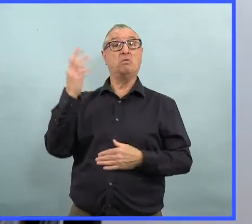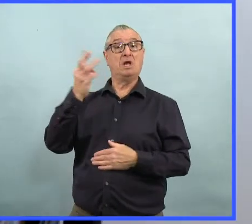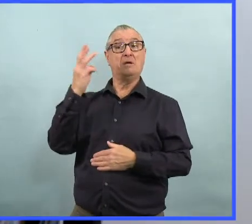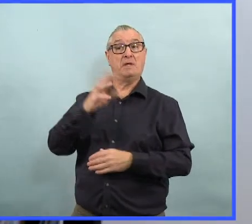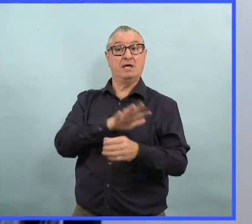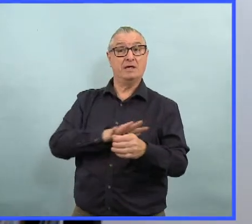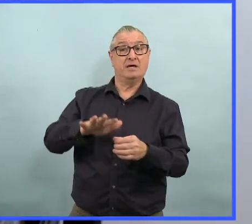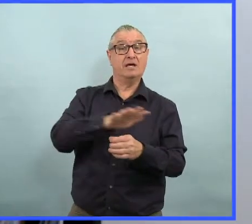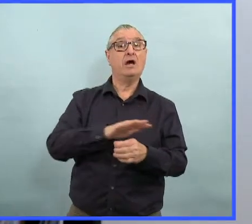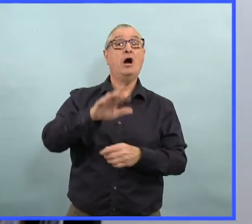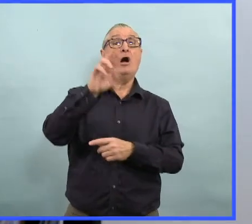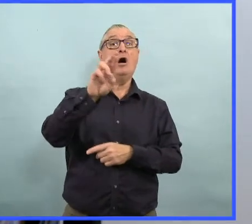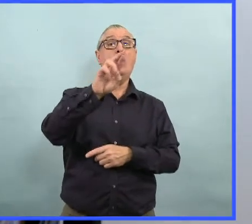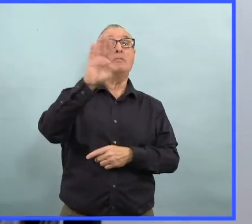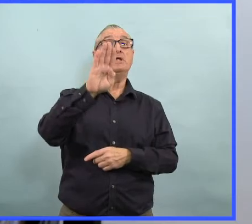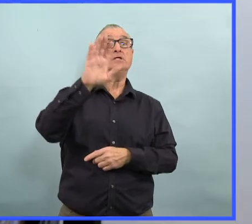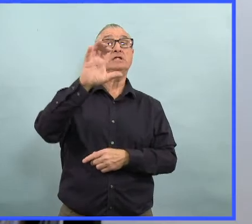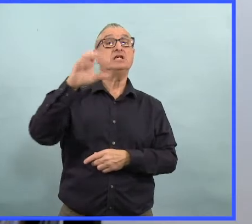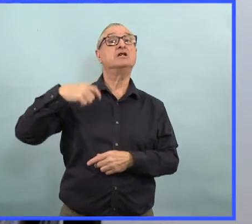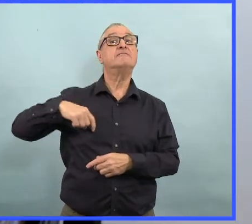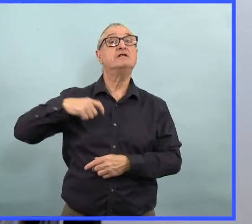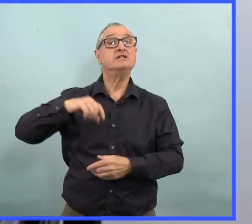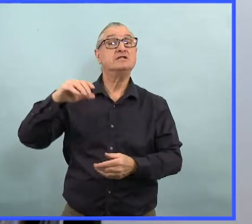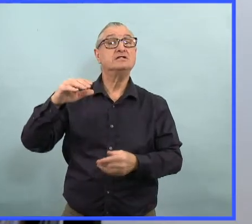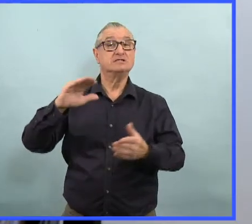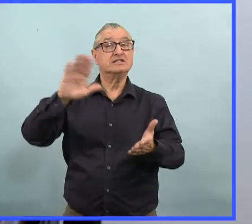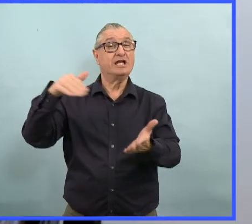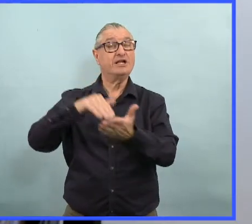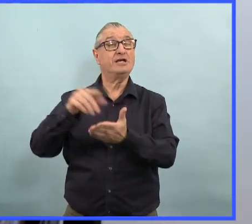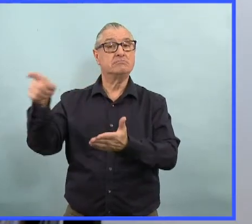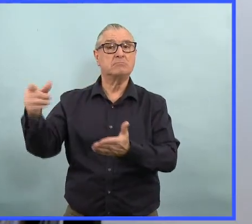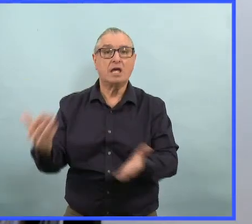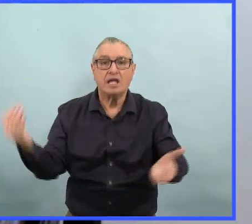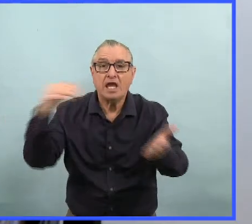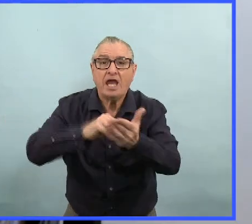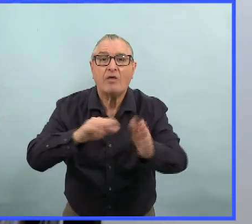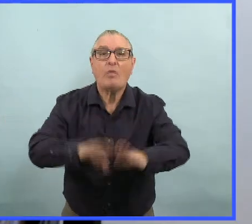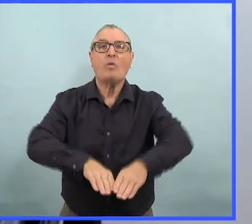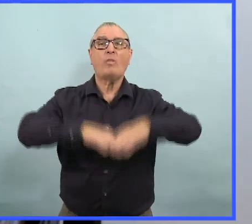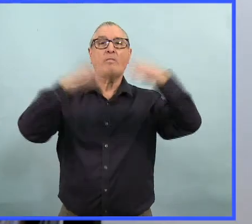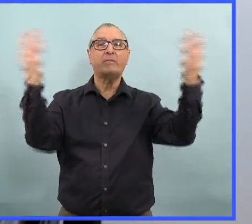is restarting the opportunity for walk-in appointments as of tomorrow so this is a